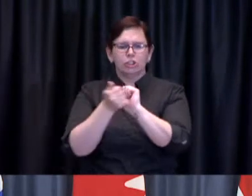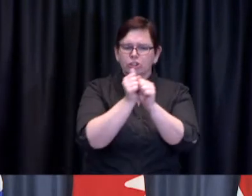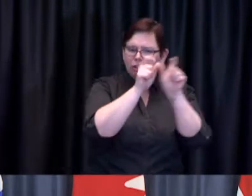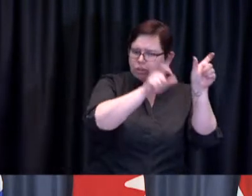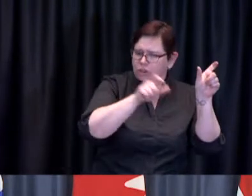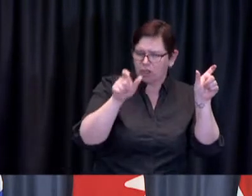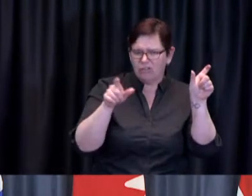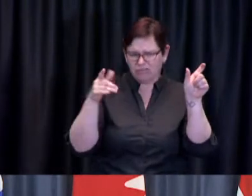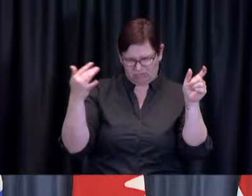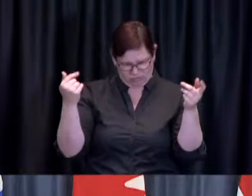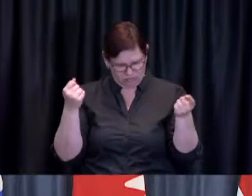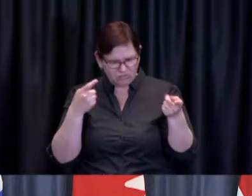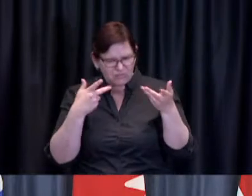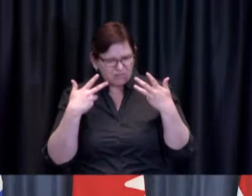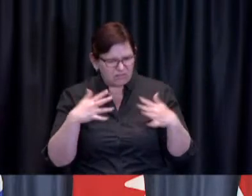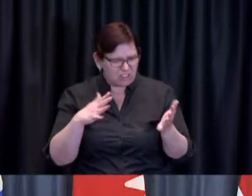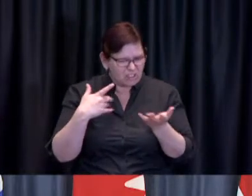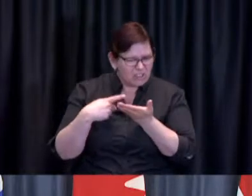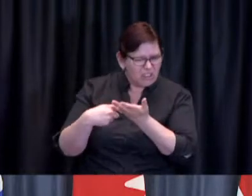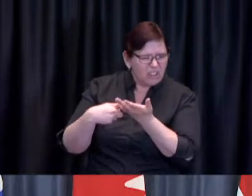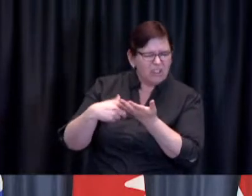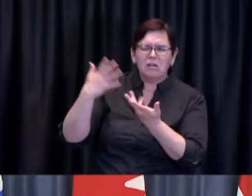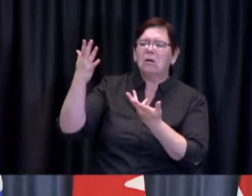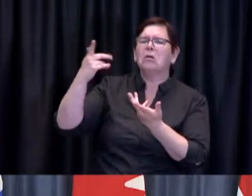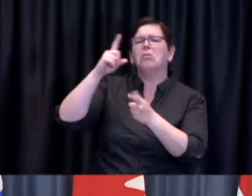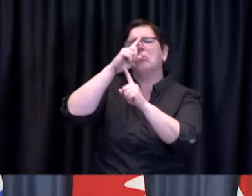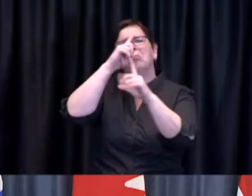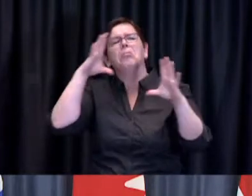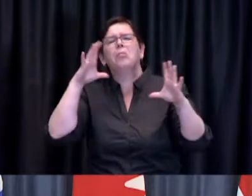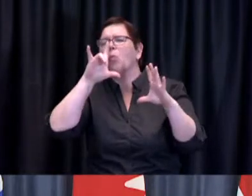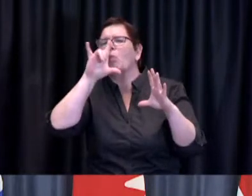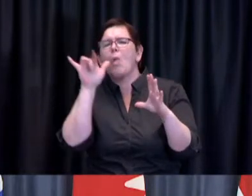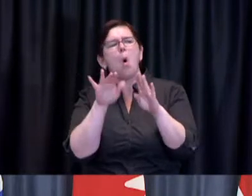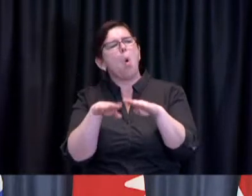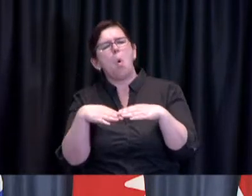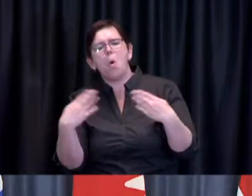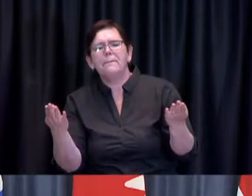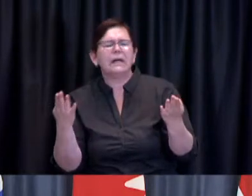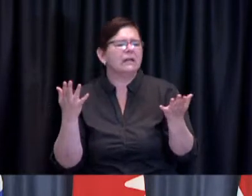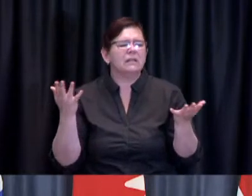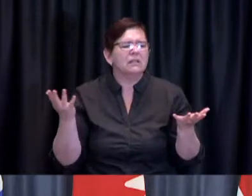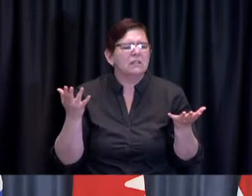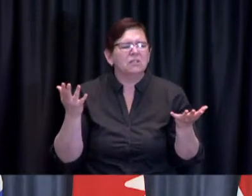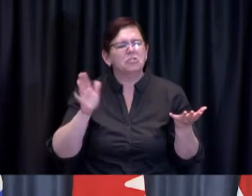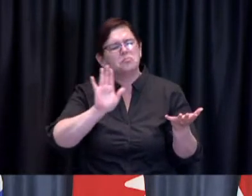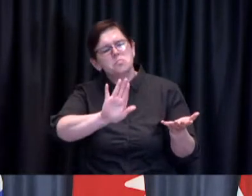on what reopening will look like and in your opinion what shouldn't be open and is